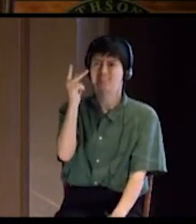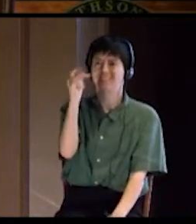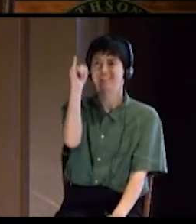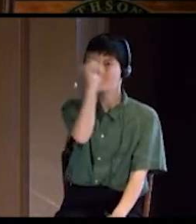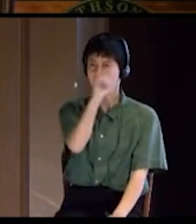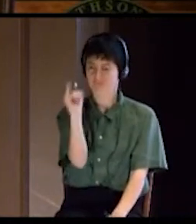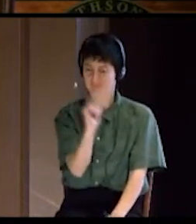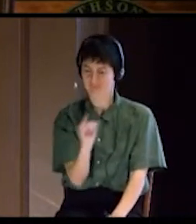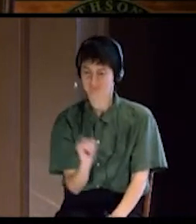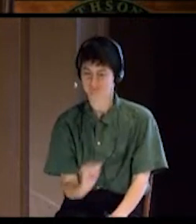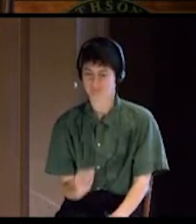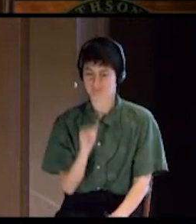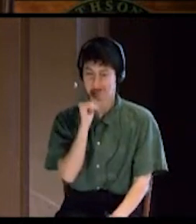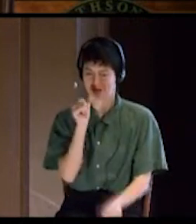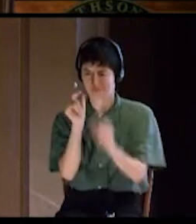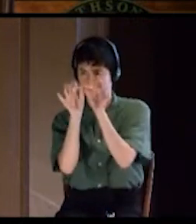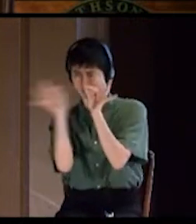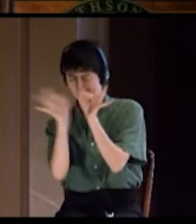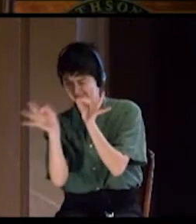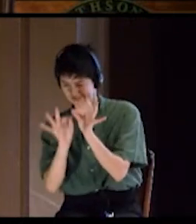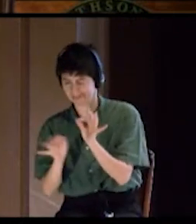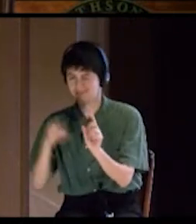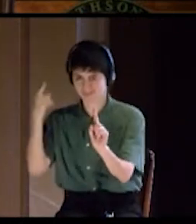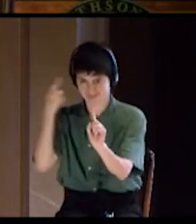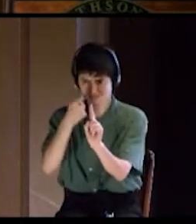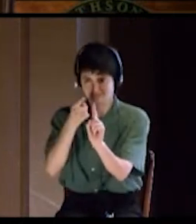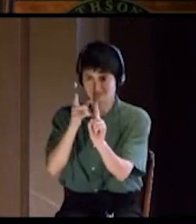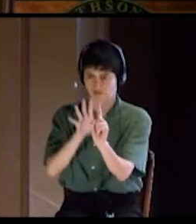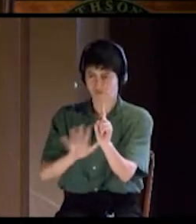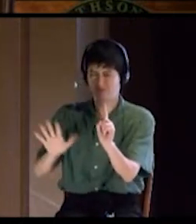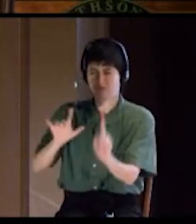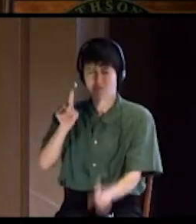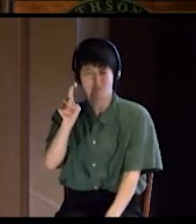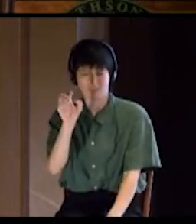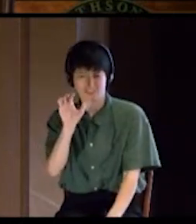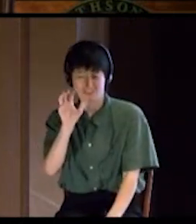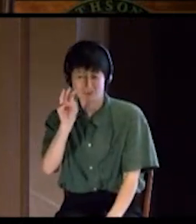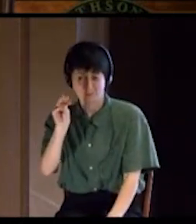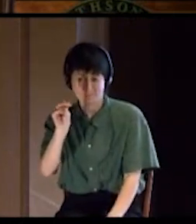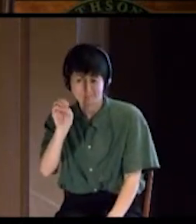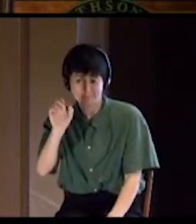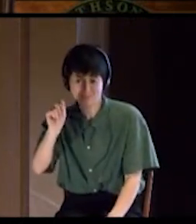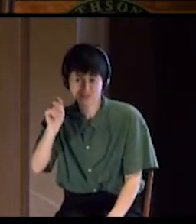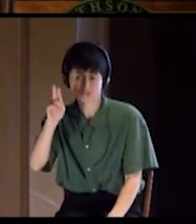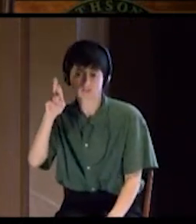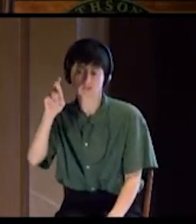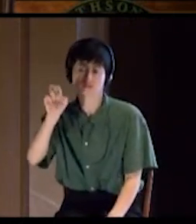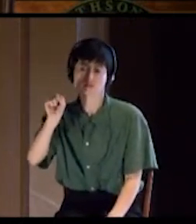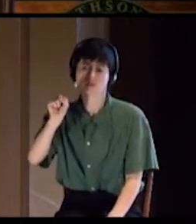of sea level change that they were enduring as well as around three degrees Celsius of temperature change